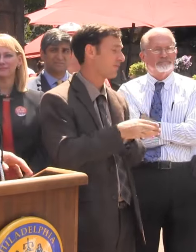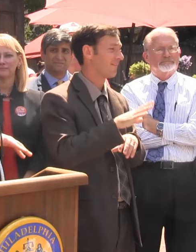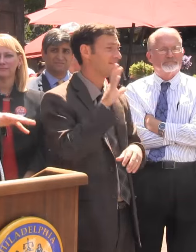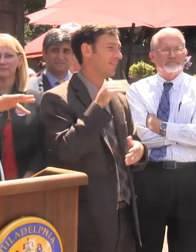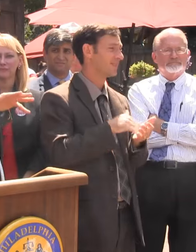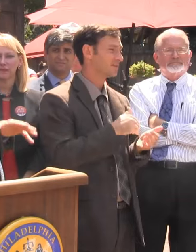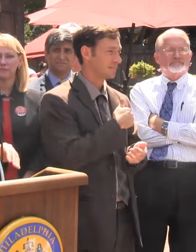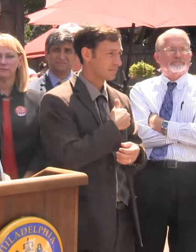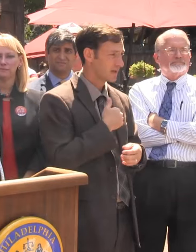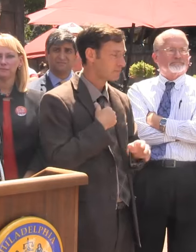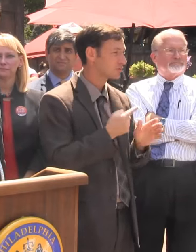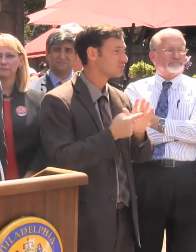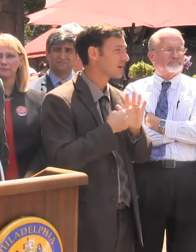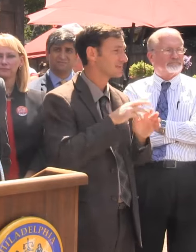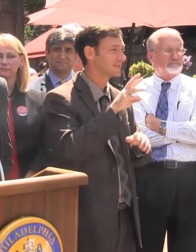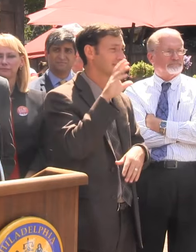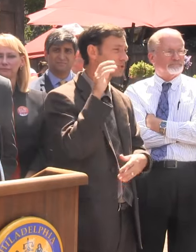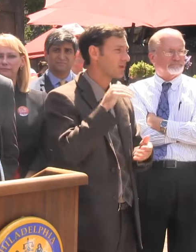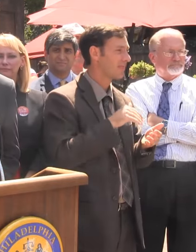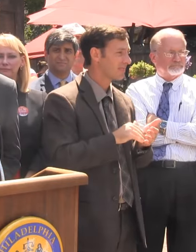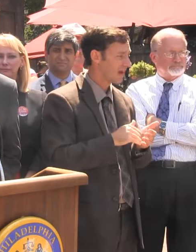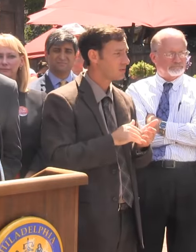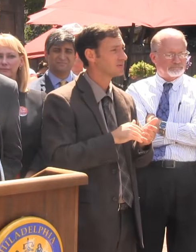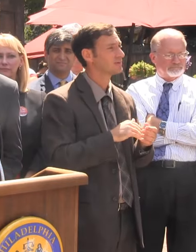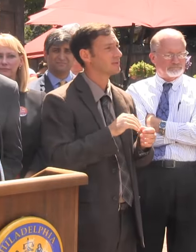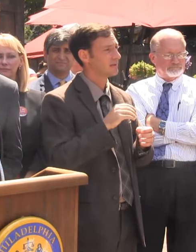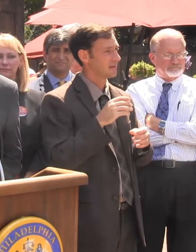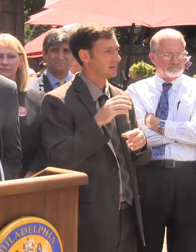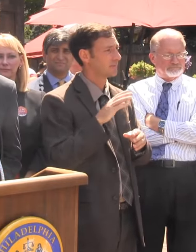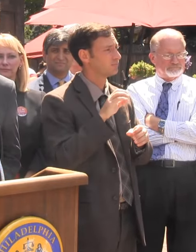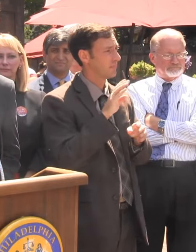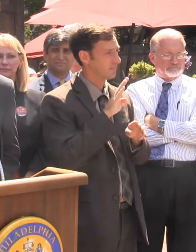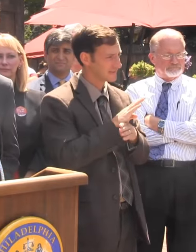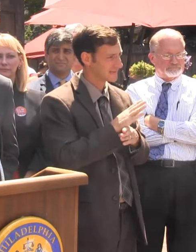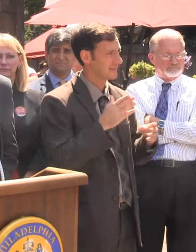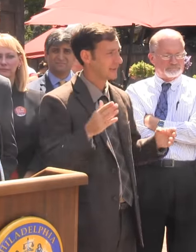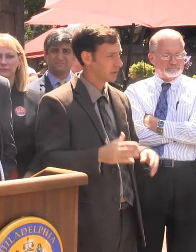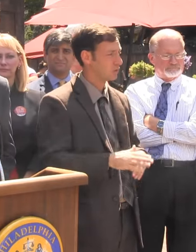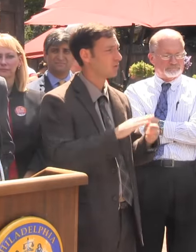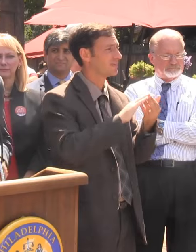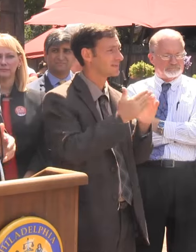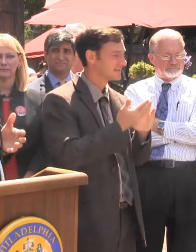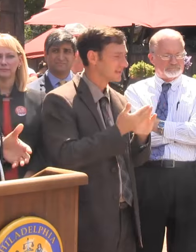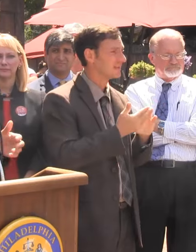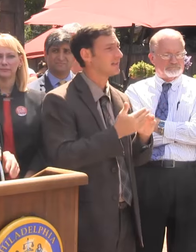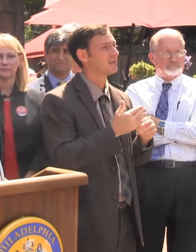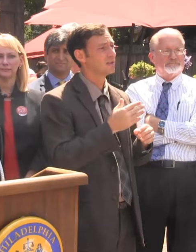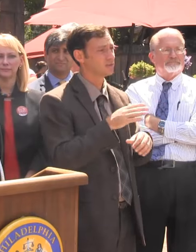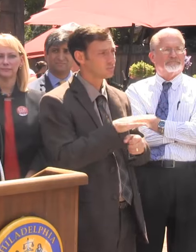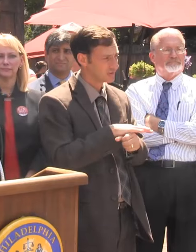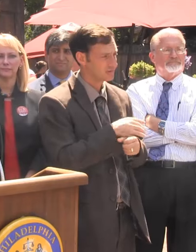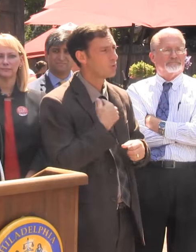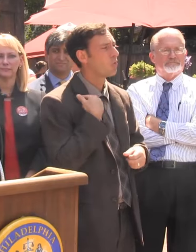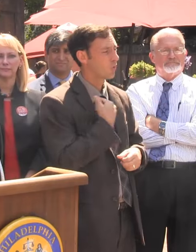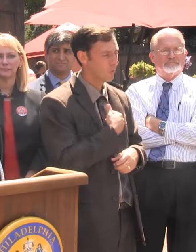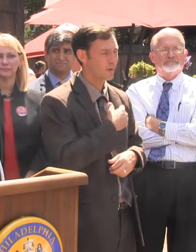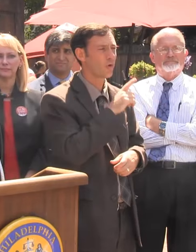representing 6 hundred thousand employees in this city in this region. That we are indeed